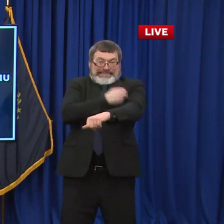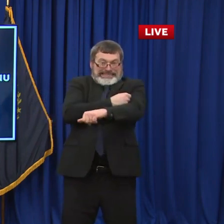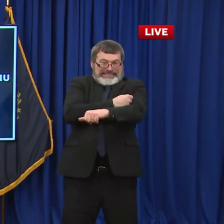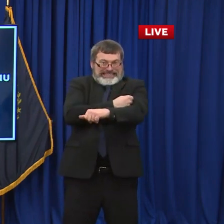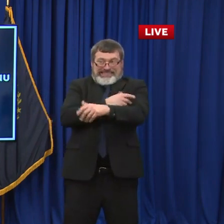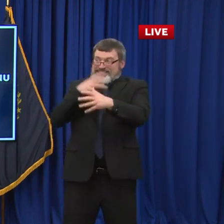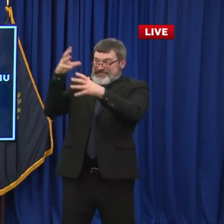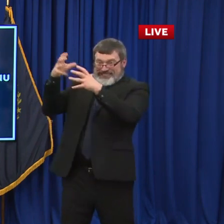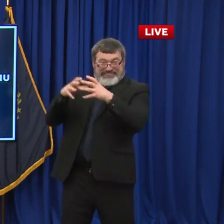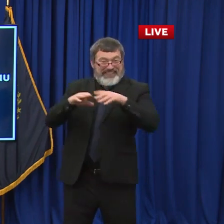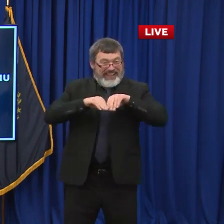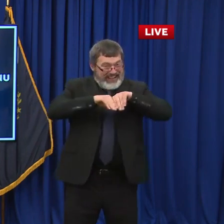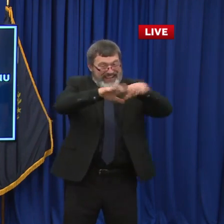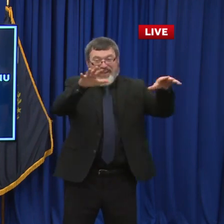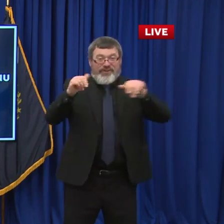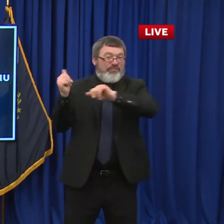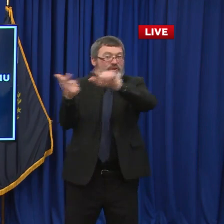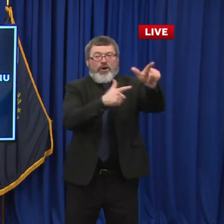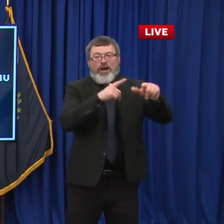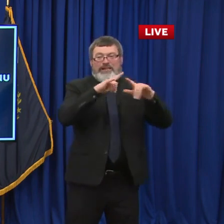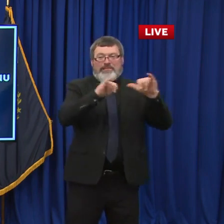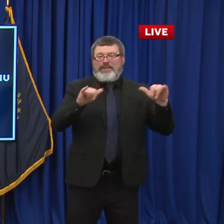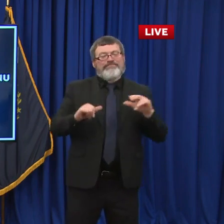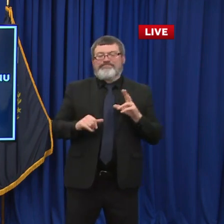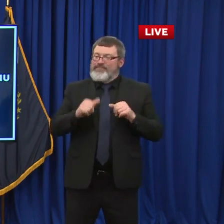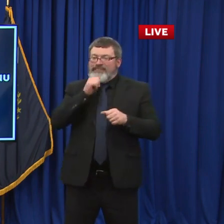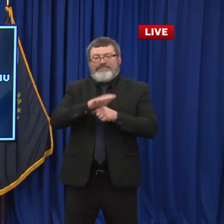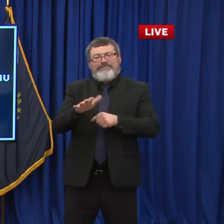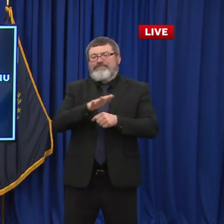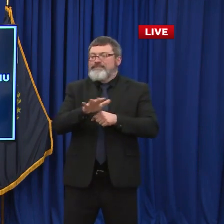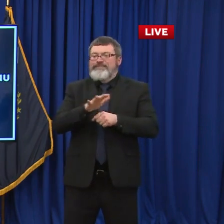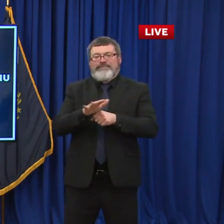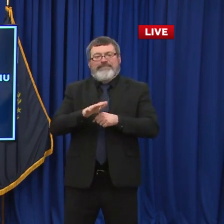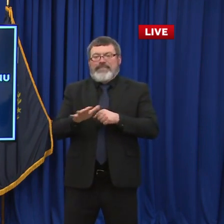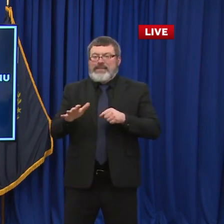WE JUST HAD SO KNOW THE INITIAL VACCINE THAT WE’RE GETTING IS NOT ENOUGH IMMEDIATELY.